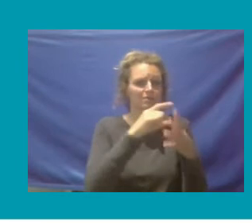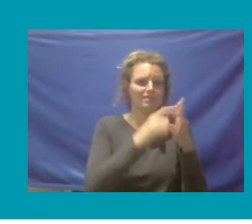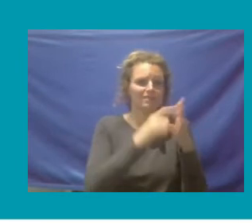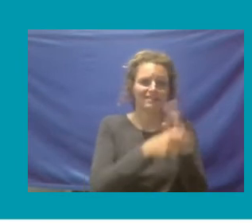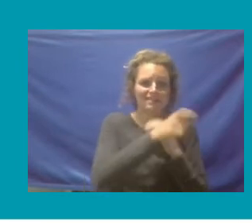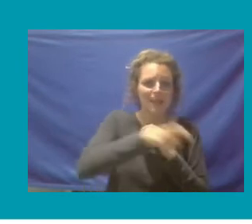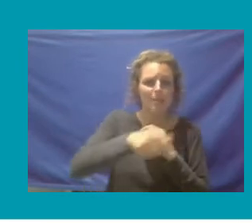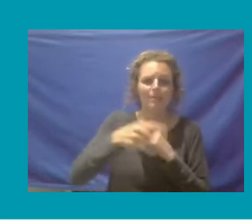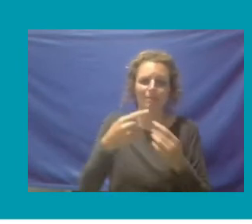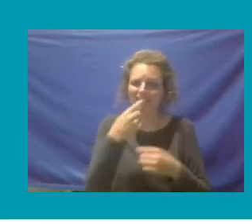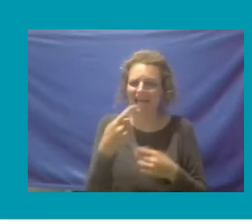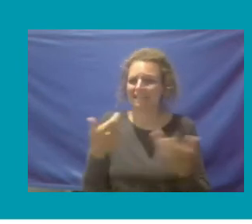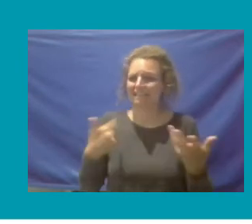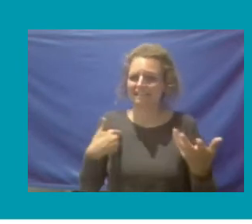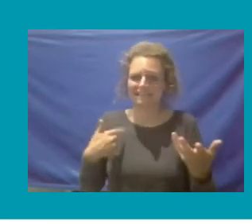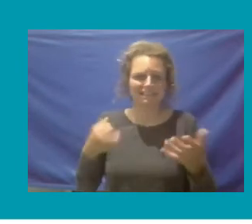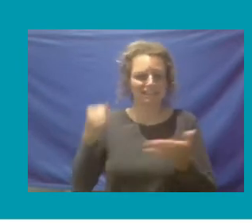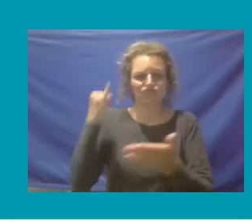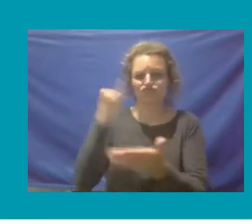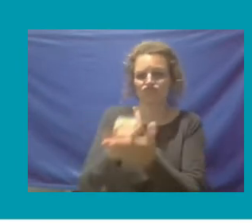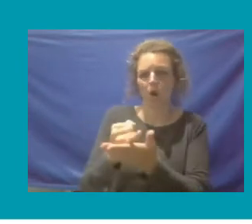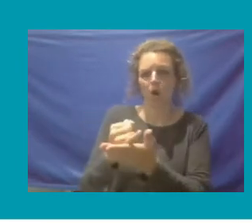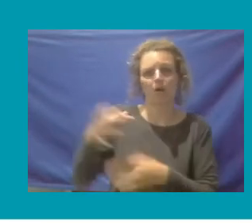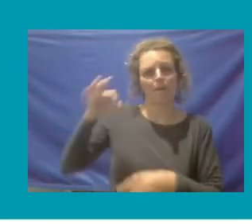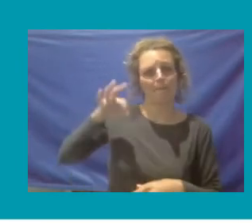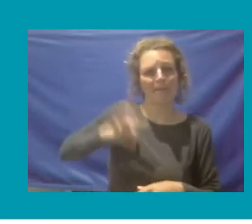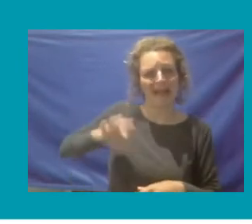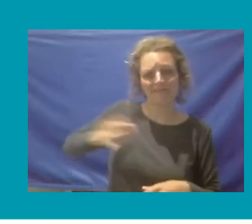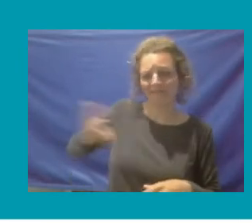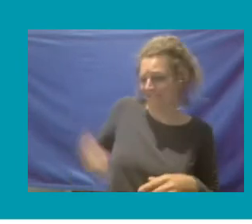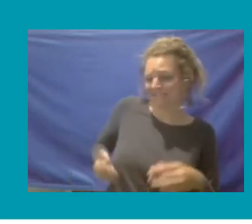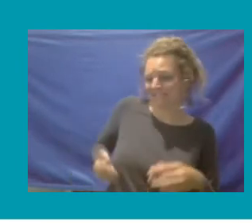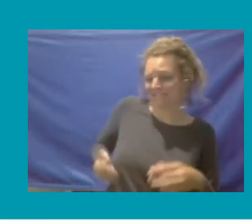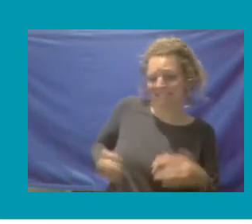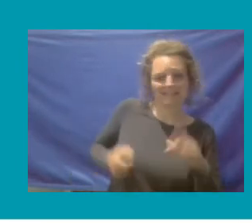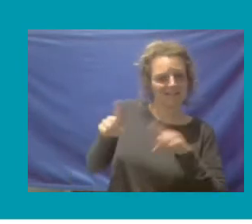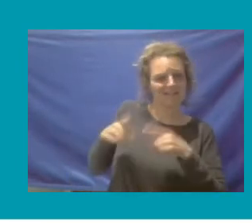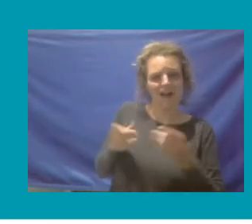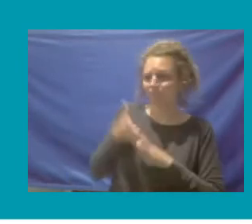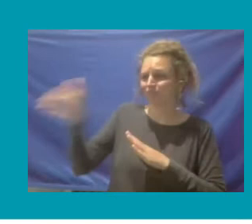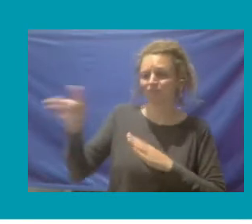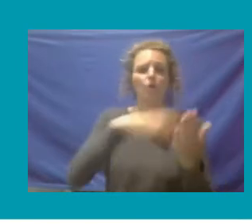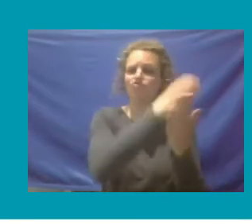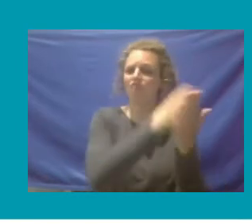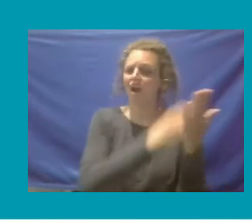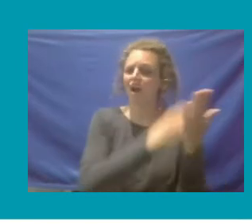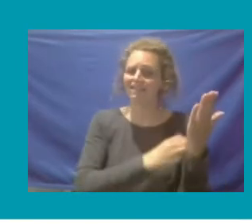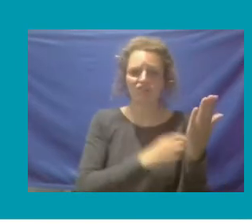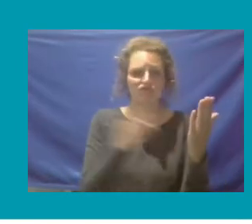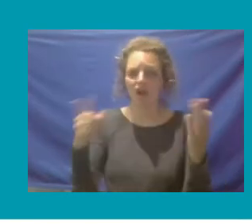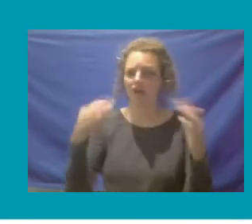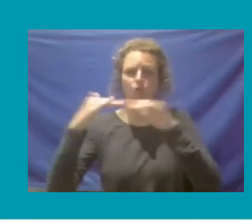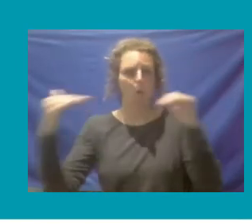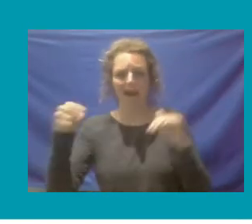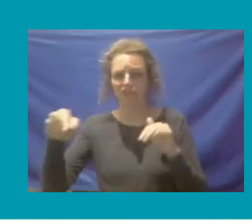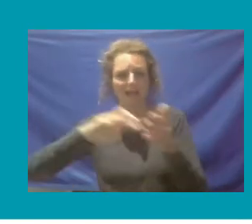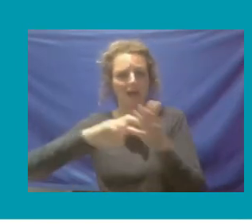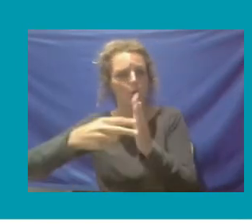not eligible or it's a really great service but they don't really understand. The barriers, that I say as an autistic person, for example,